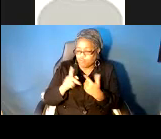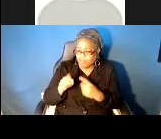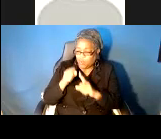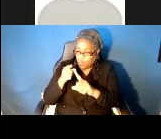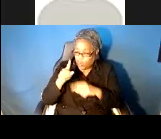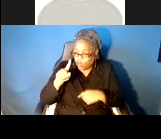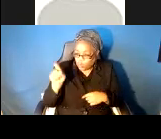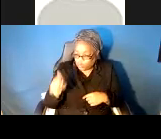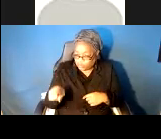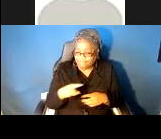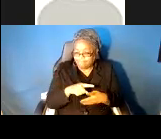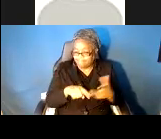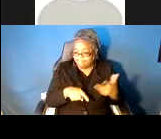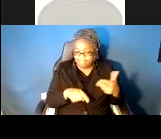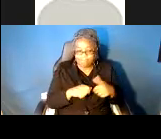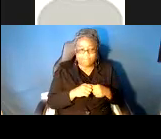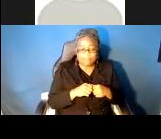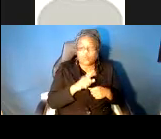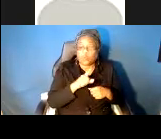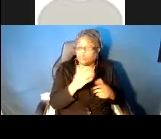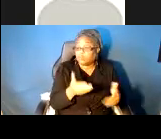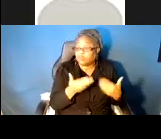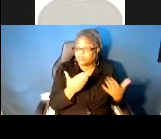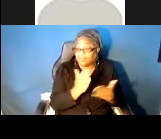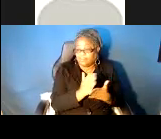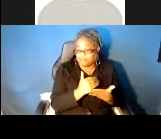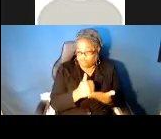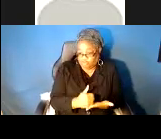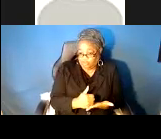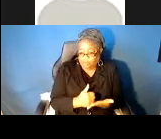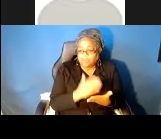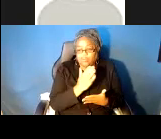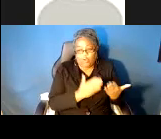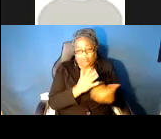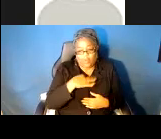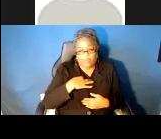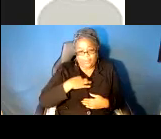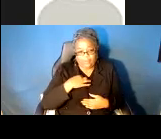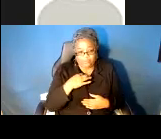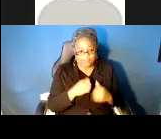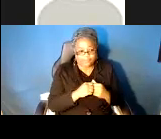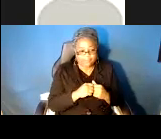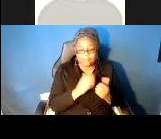You will also submit project budgets as part of your application. Project budgets are the picture